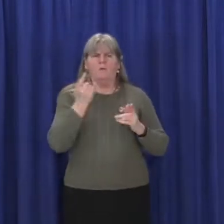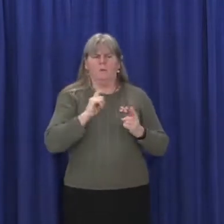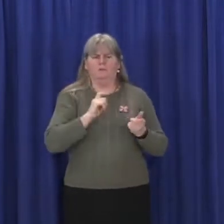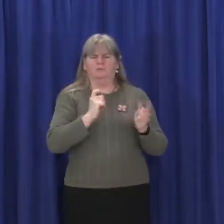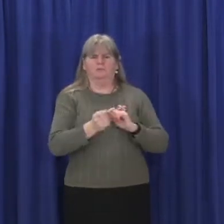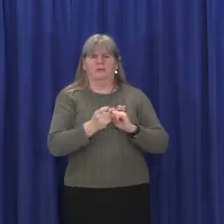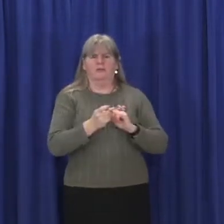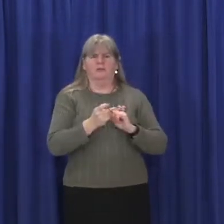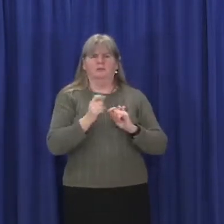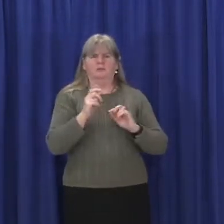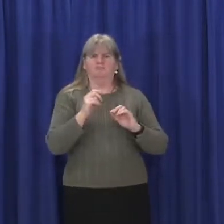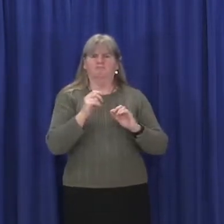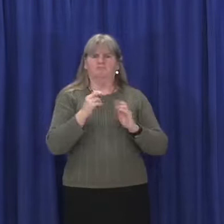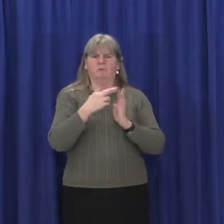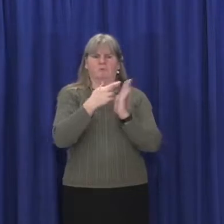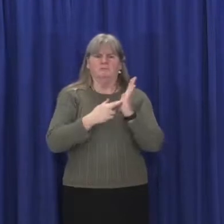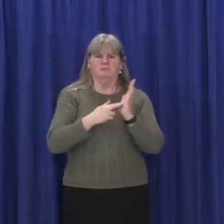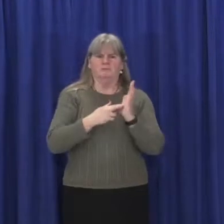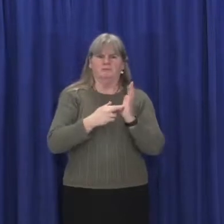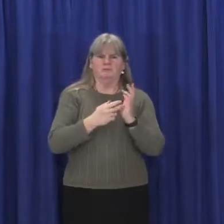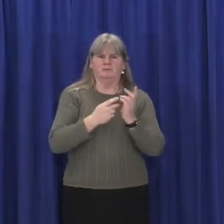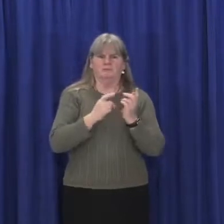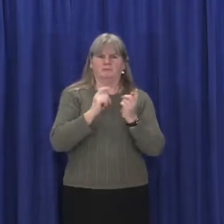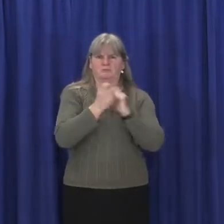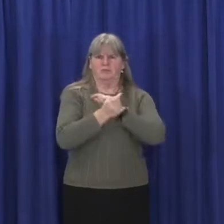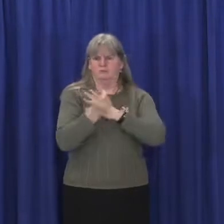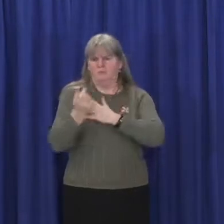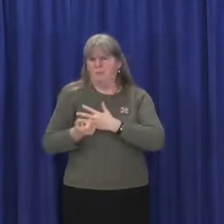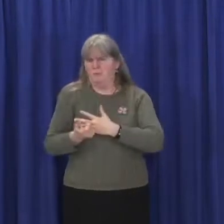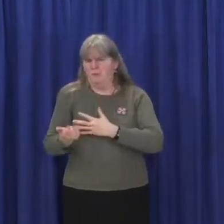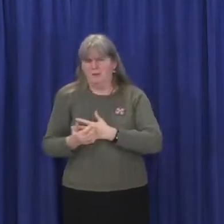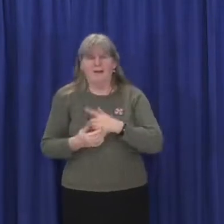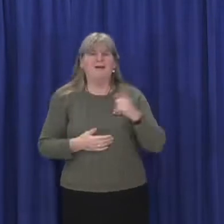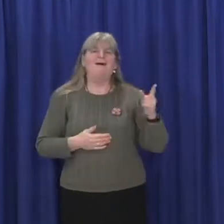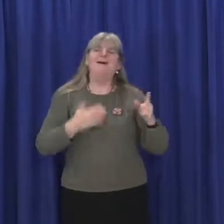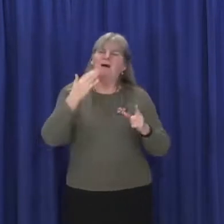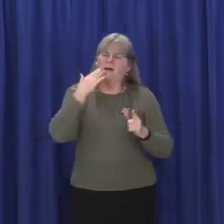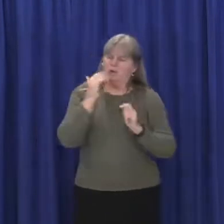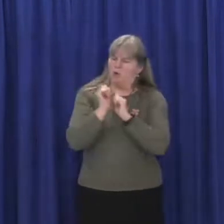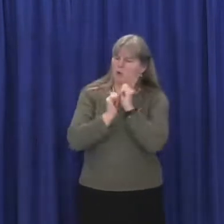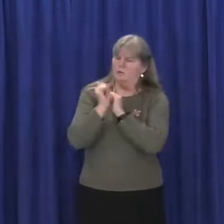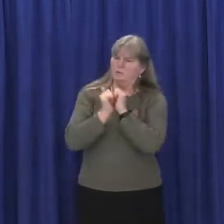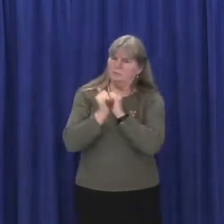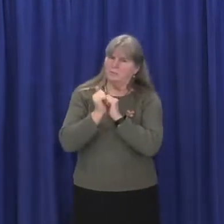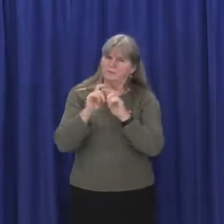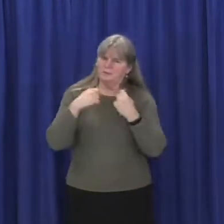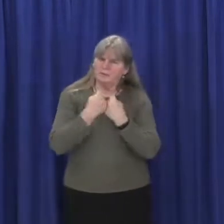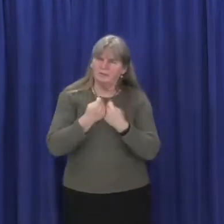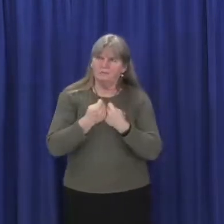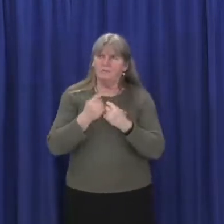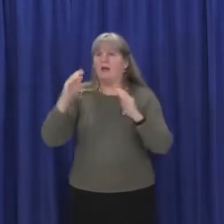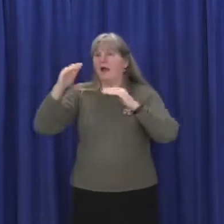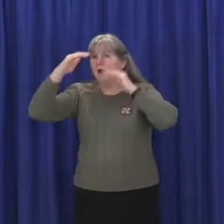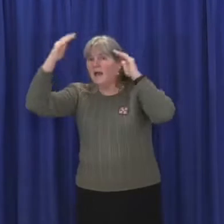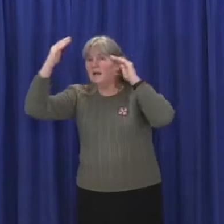Thank you so much for this question. I know there are a number of sports teams, adult and children, teams that are really